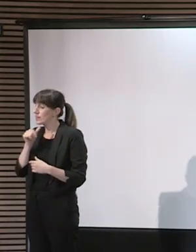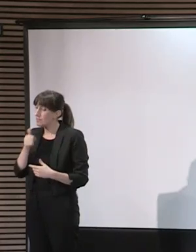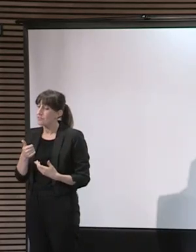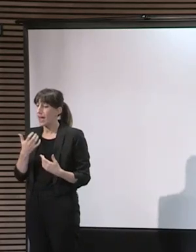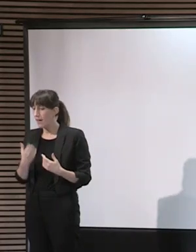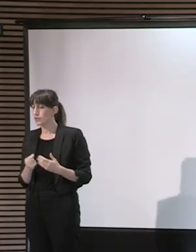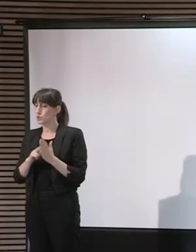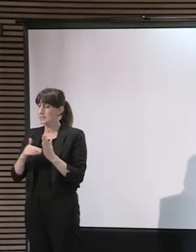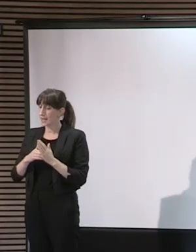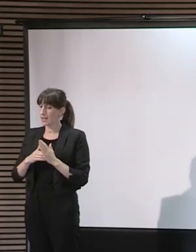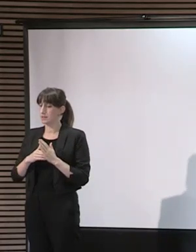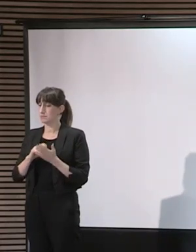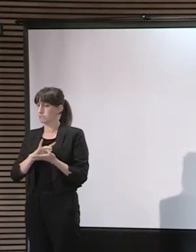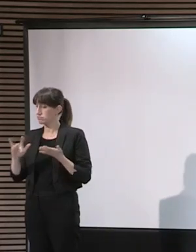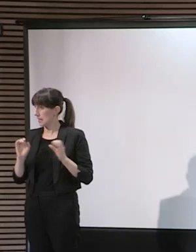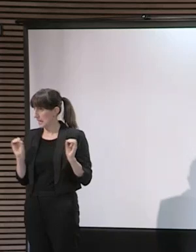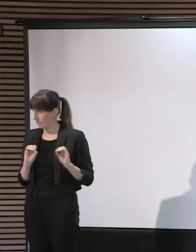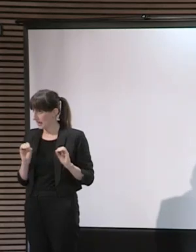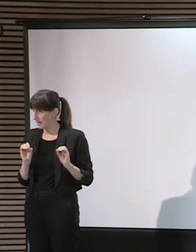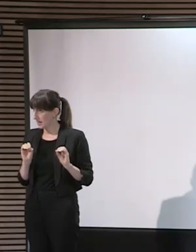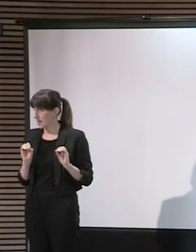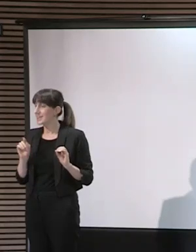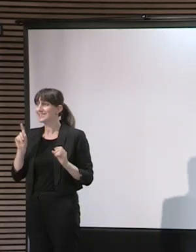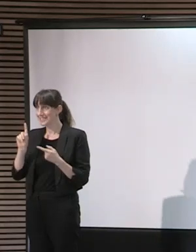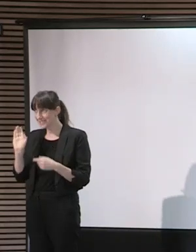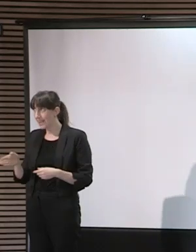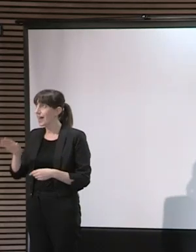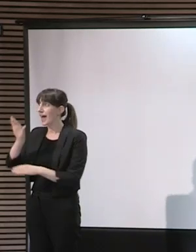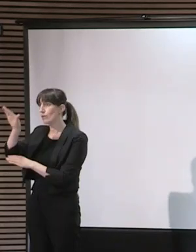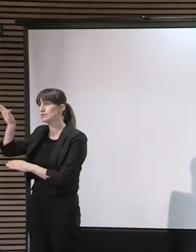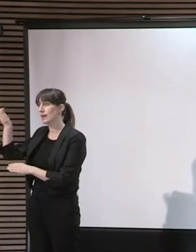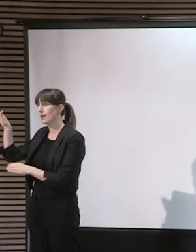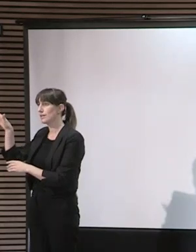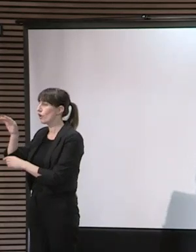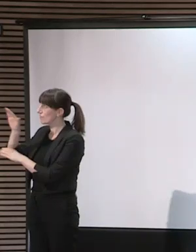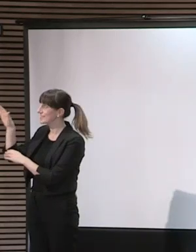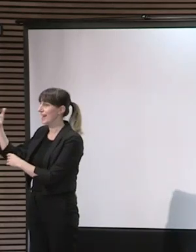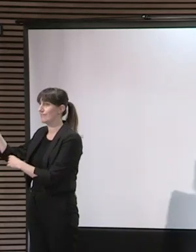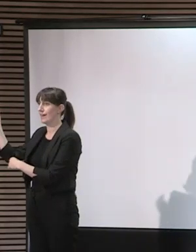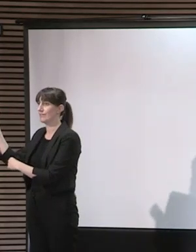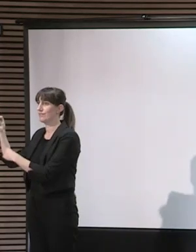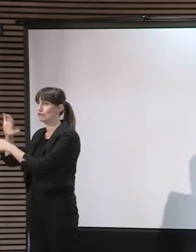if we're confident there's no transition of disease inside the country, the possibility of it coming in - which is